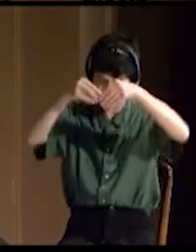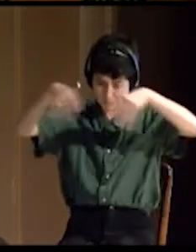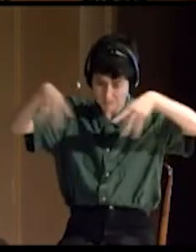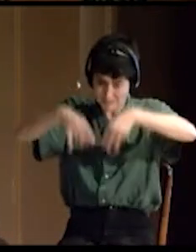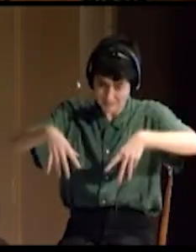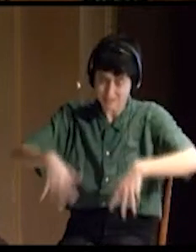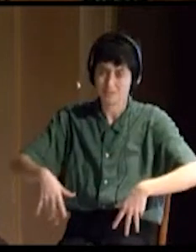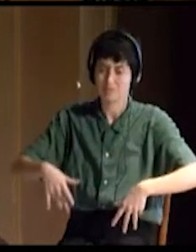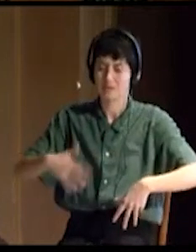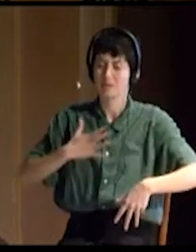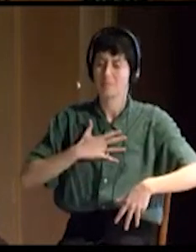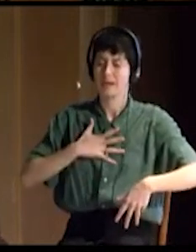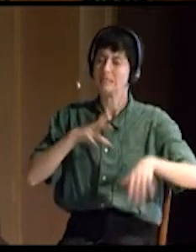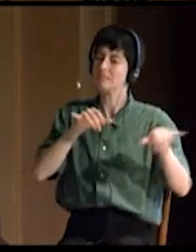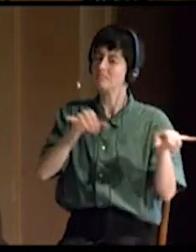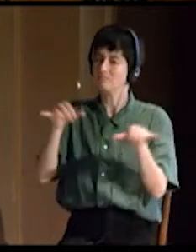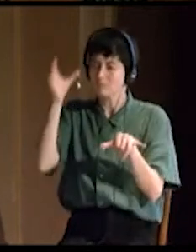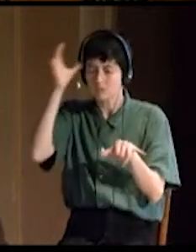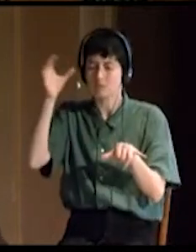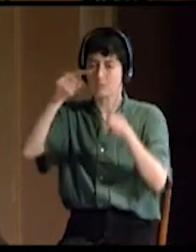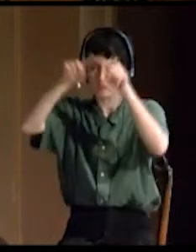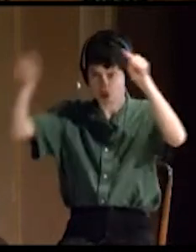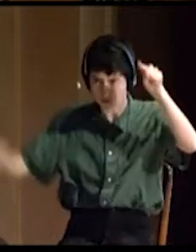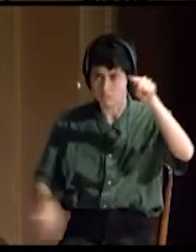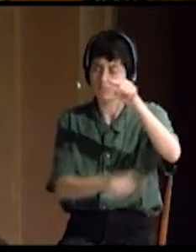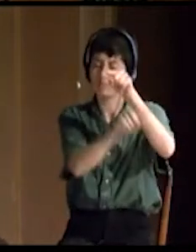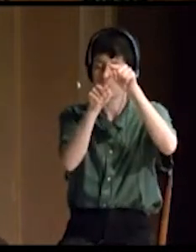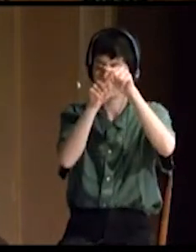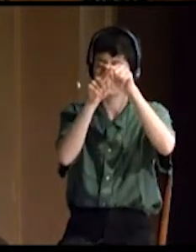And because we've been working with this group for such a long time,